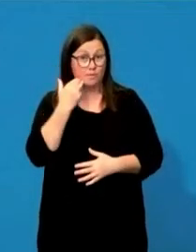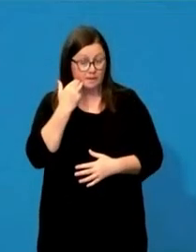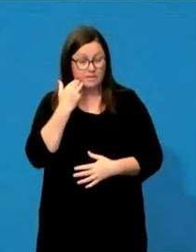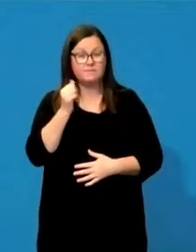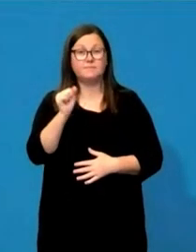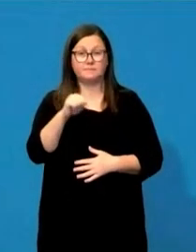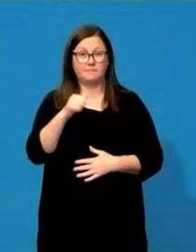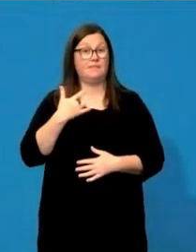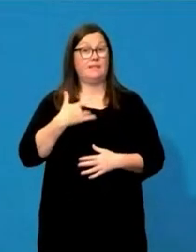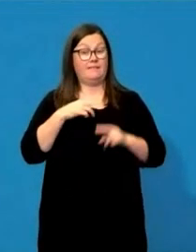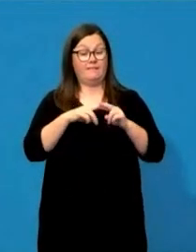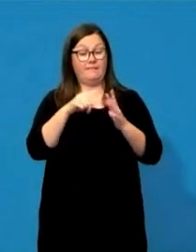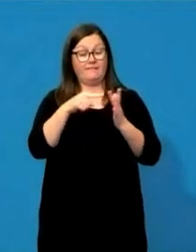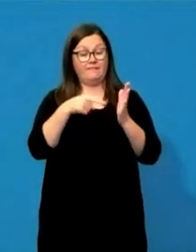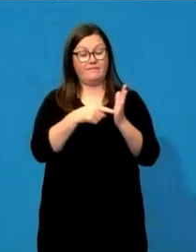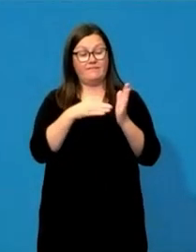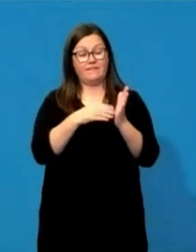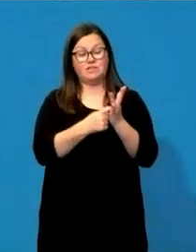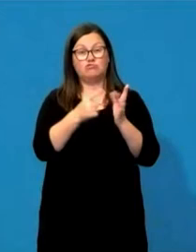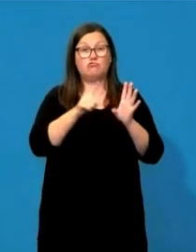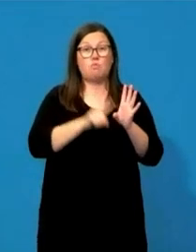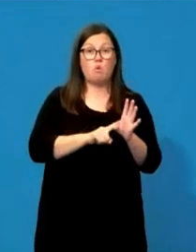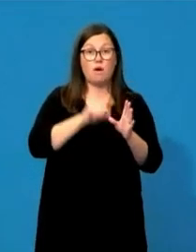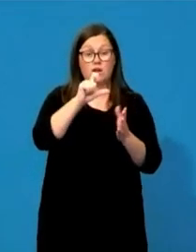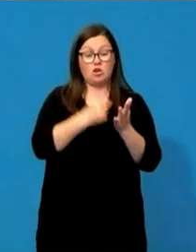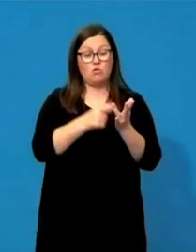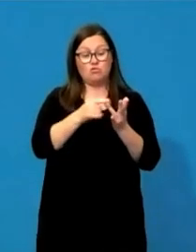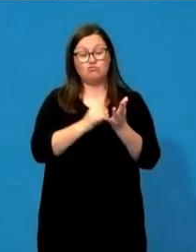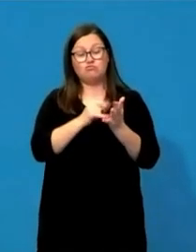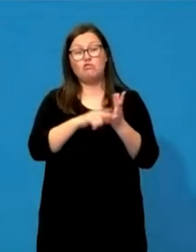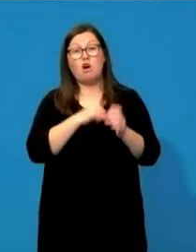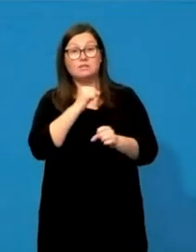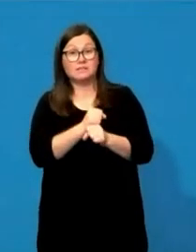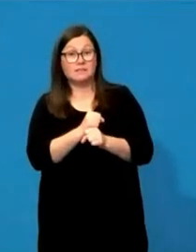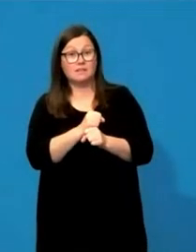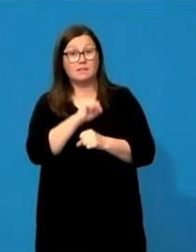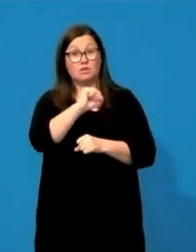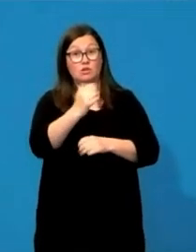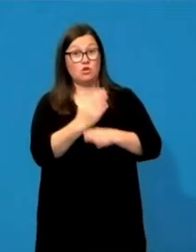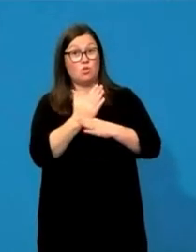Yes. And you work on radio as an announcer? Yes.